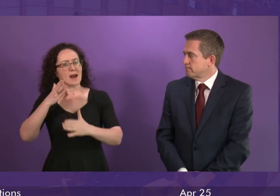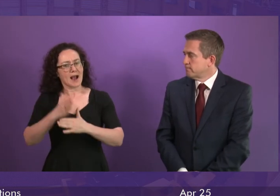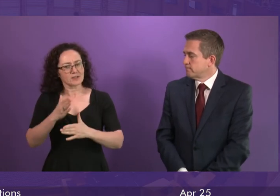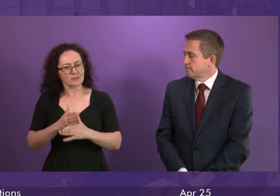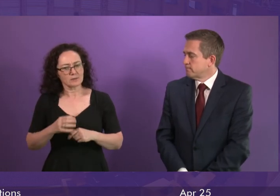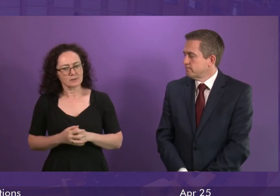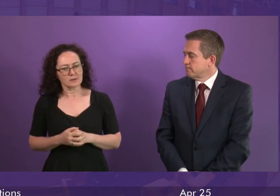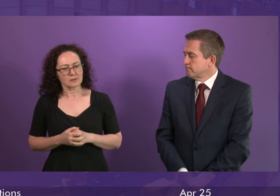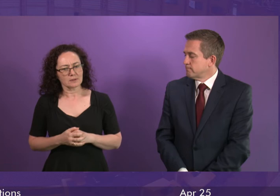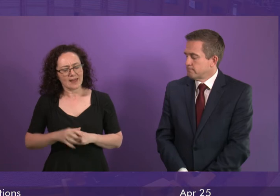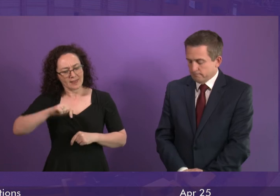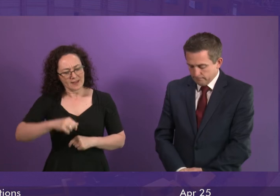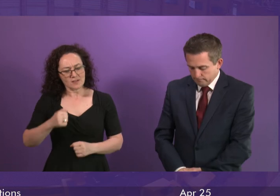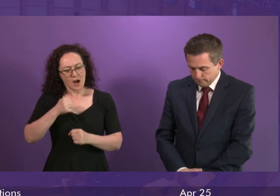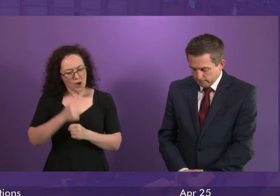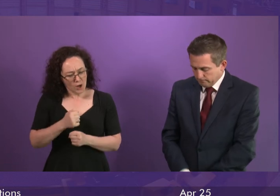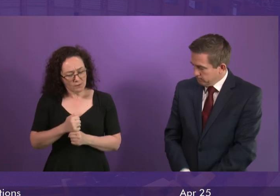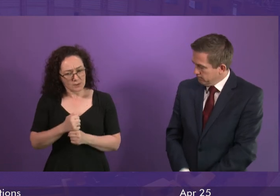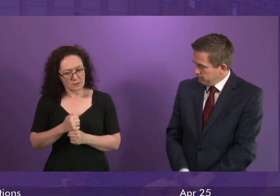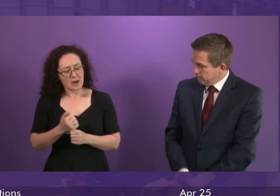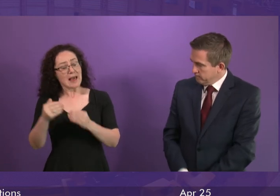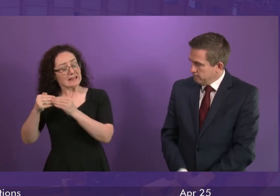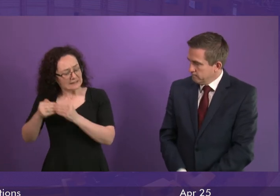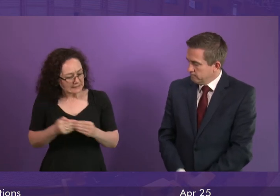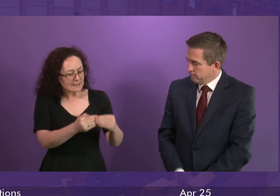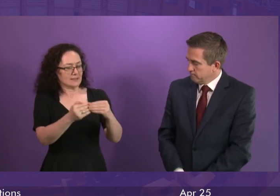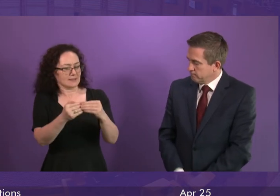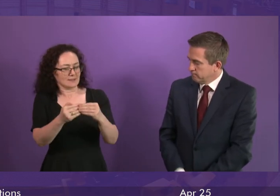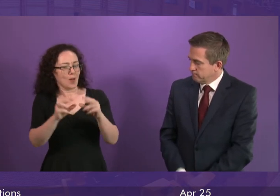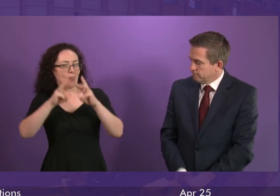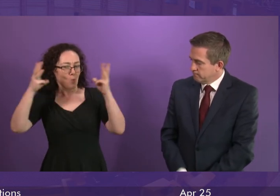of many around the world, the Government is leading the world and should continue to do